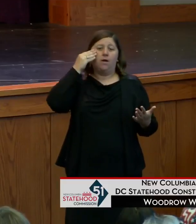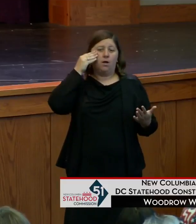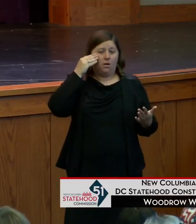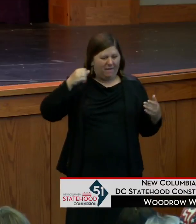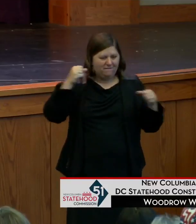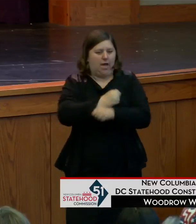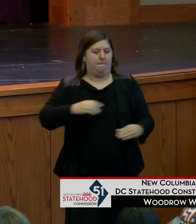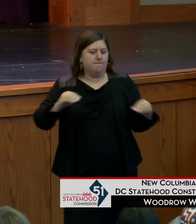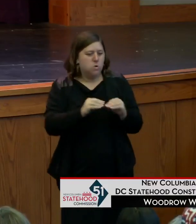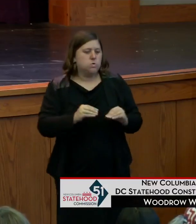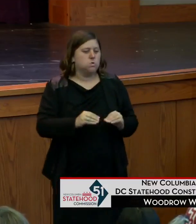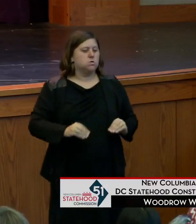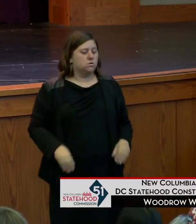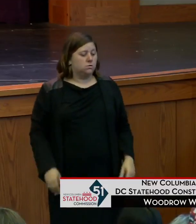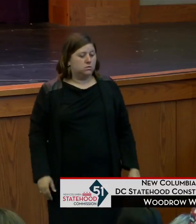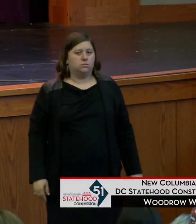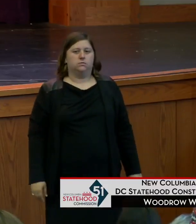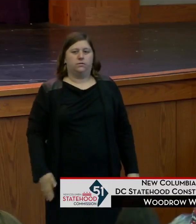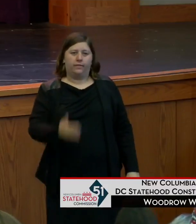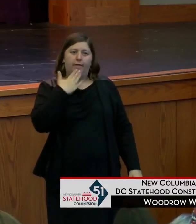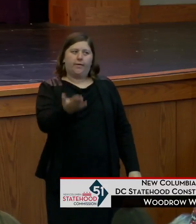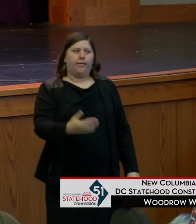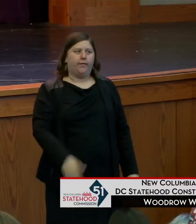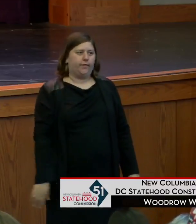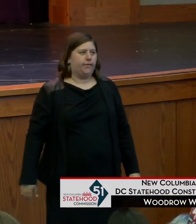THANK YOU, MISS RICE.